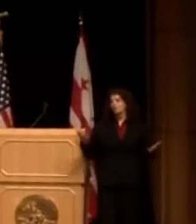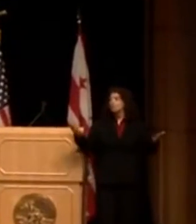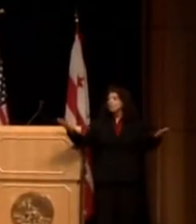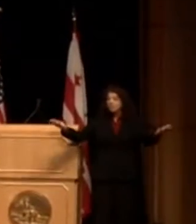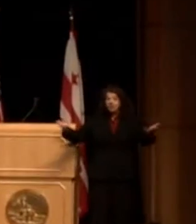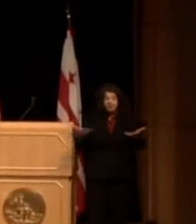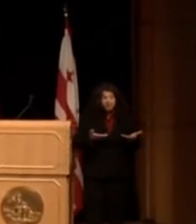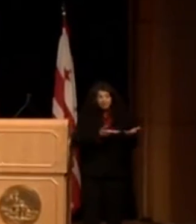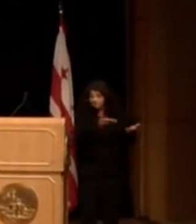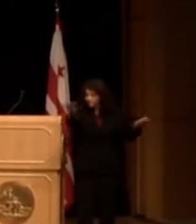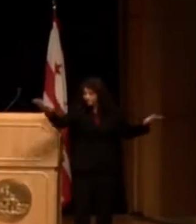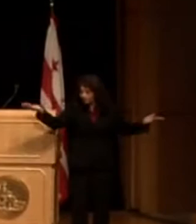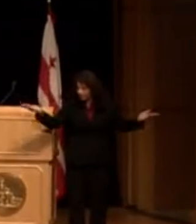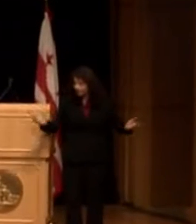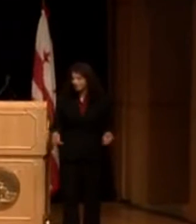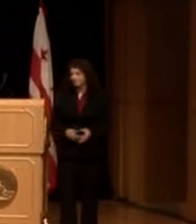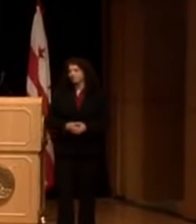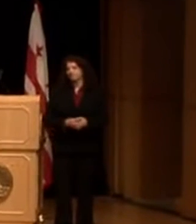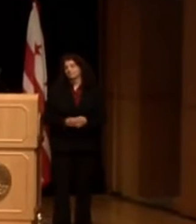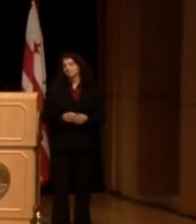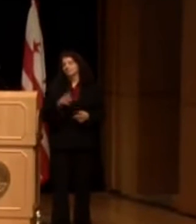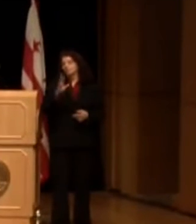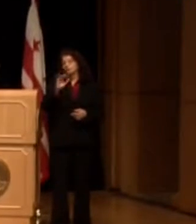BRIAN KENNER THE DEPUTY MAYOR FOR PLANNING AND ECONOMIC